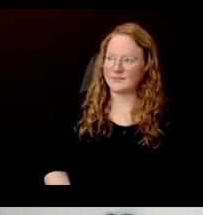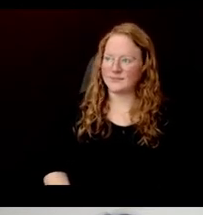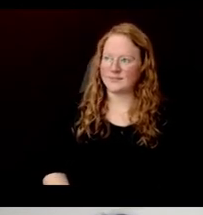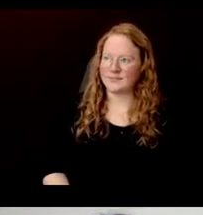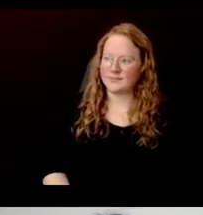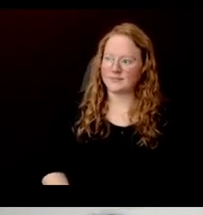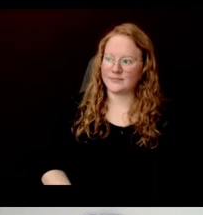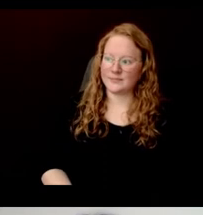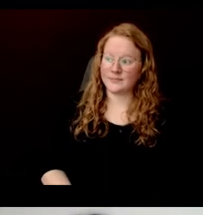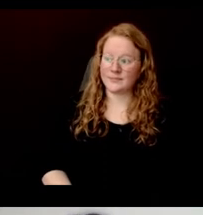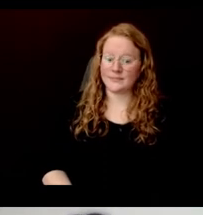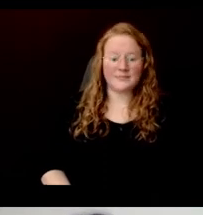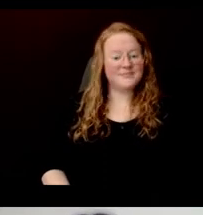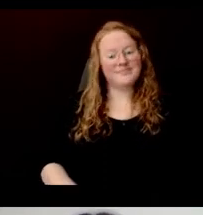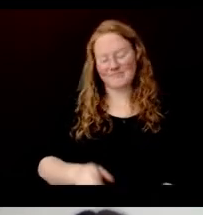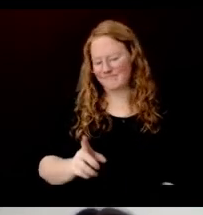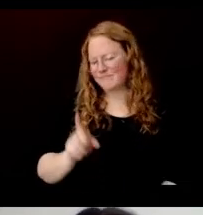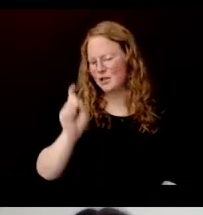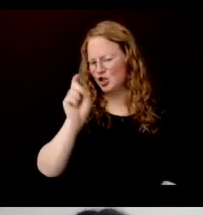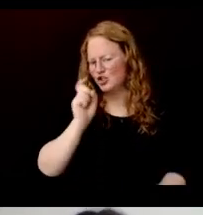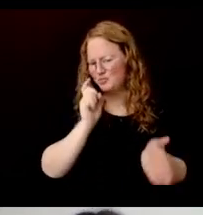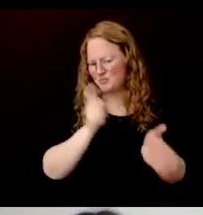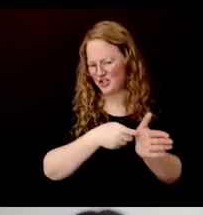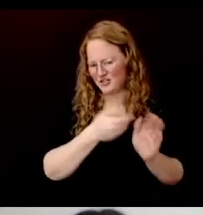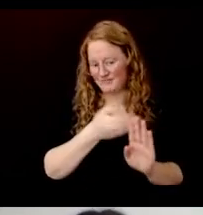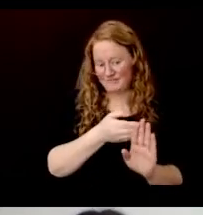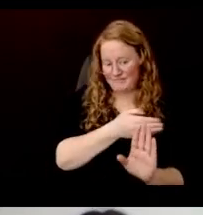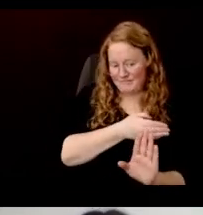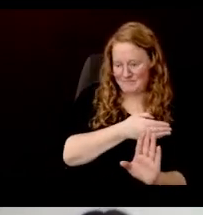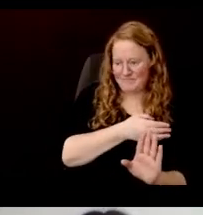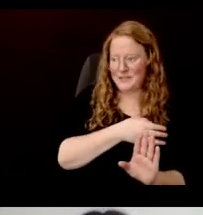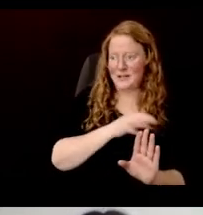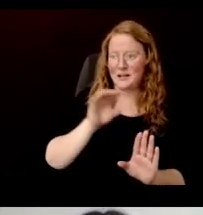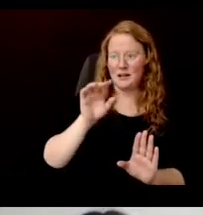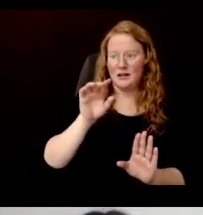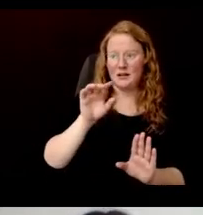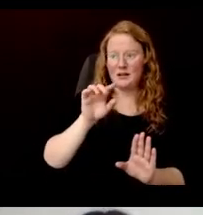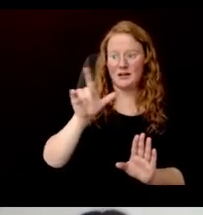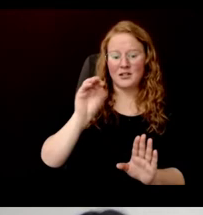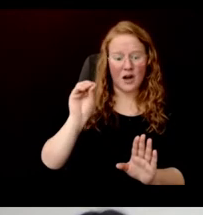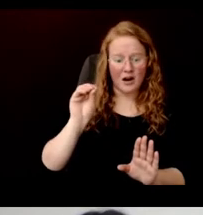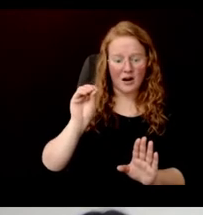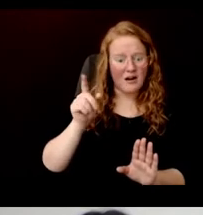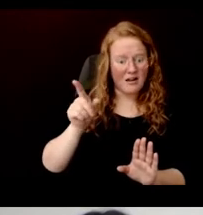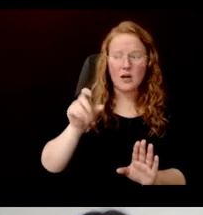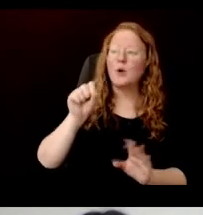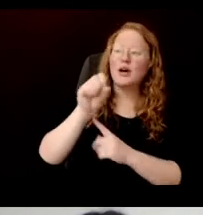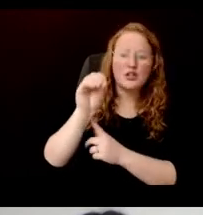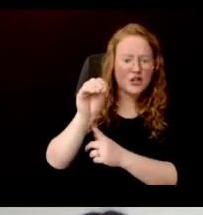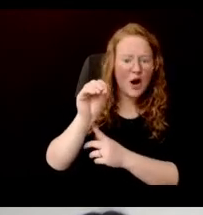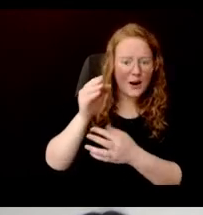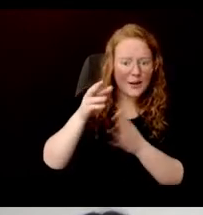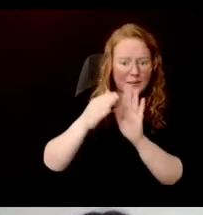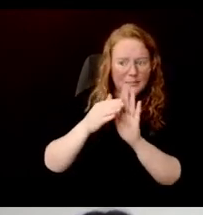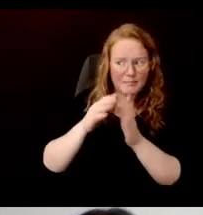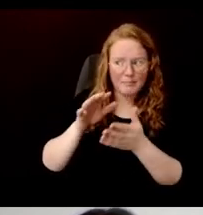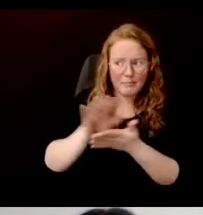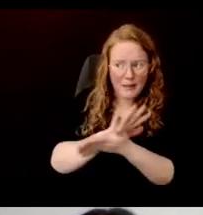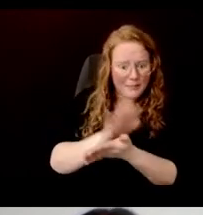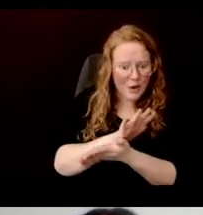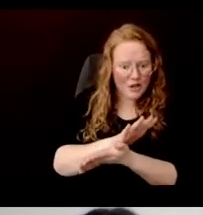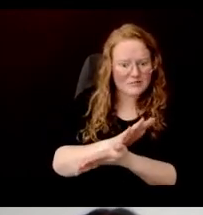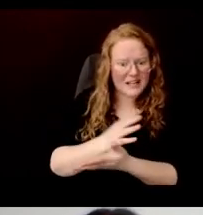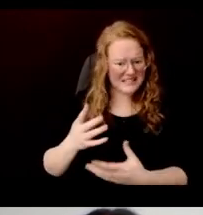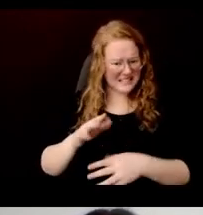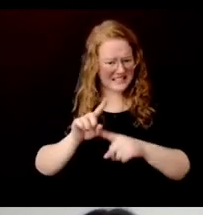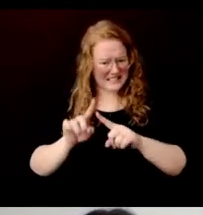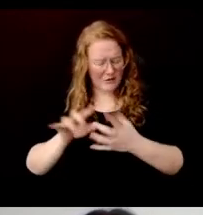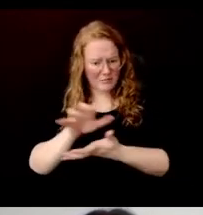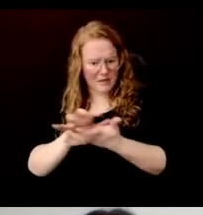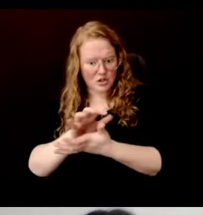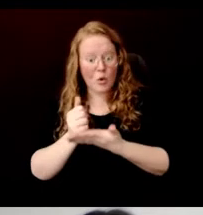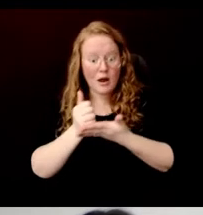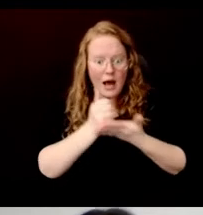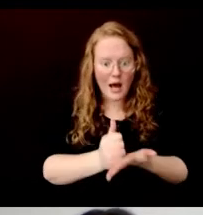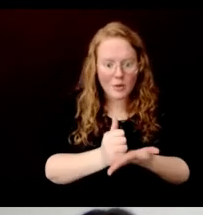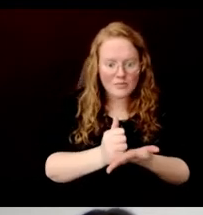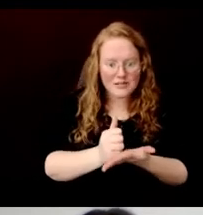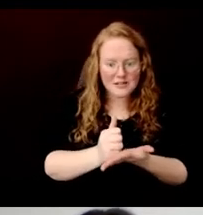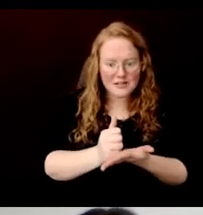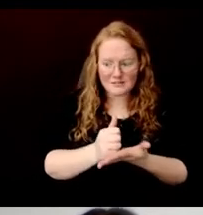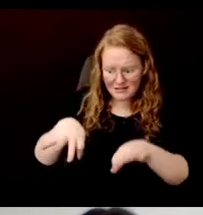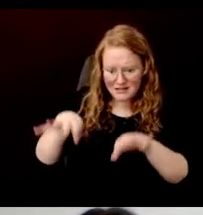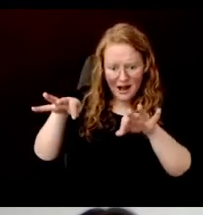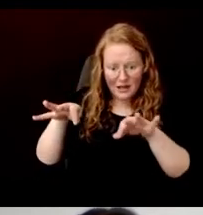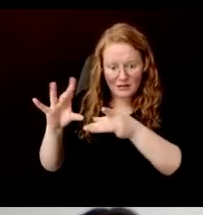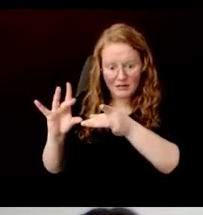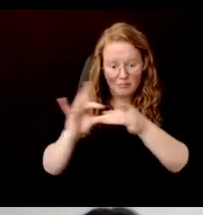And one thing I should mention before I go on is that the dó paper is treated with a special mixture, to allow the ink to bind properly to the paper and also to make the colors more accentuated.